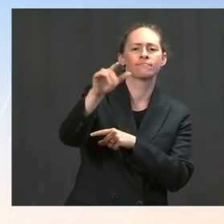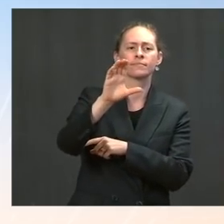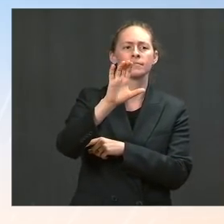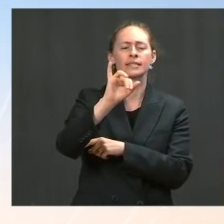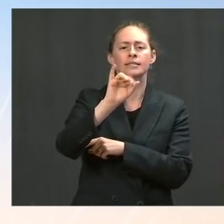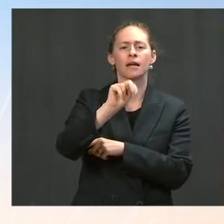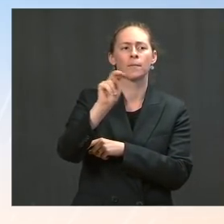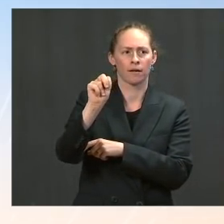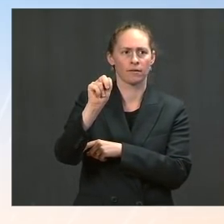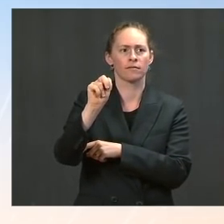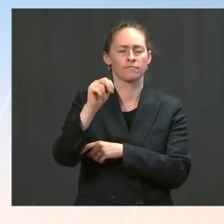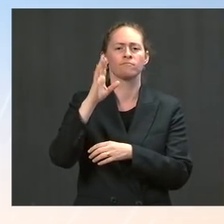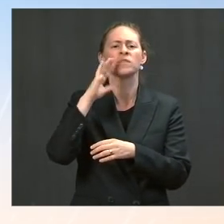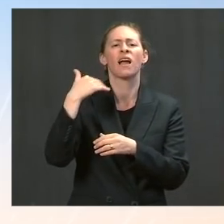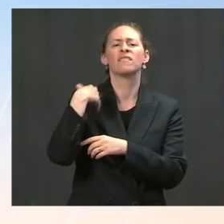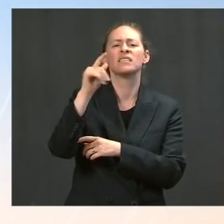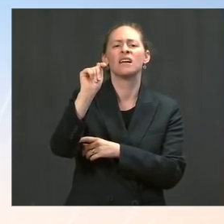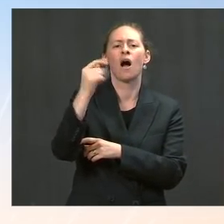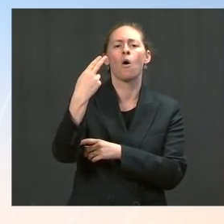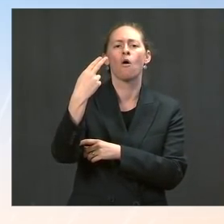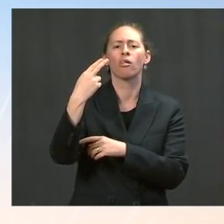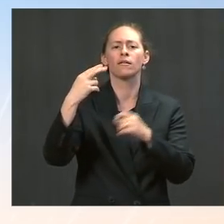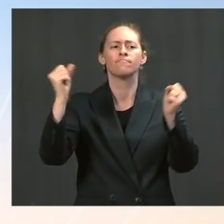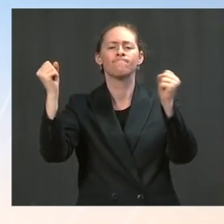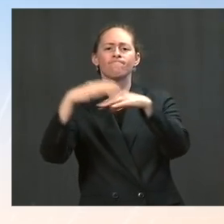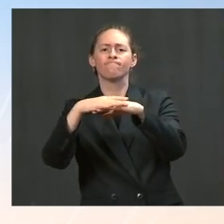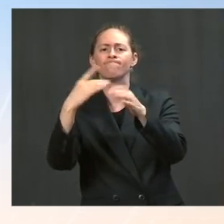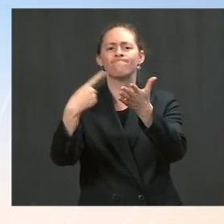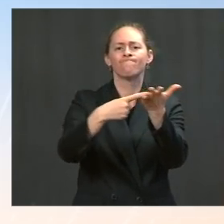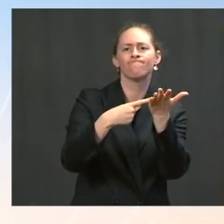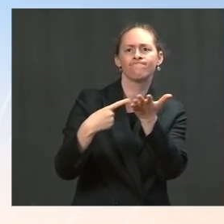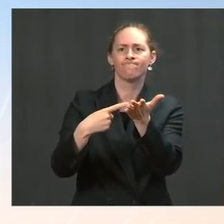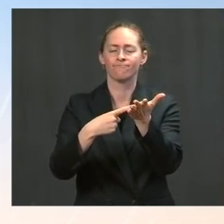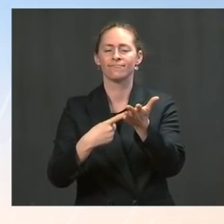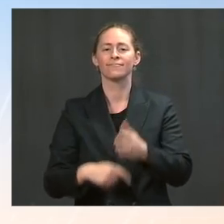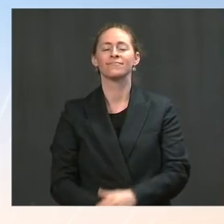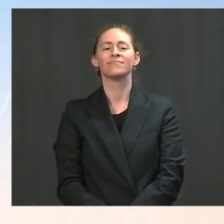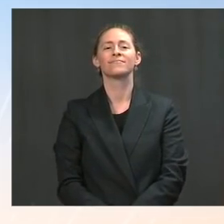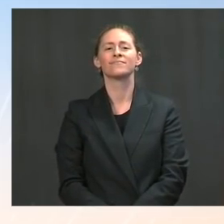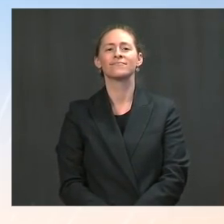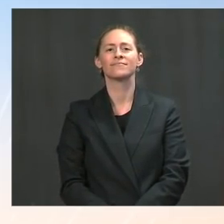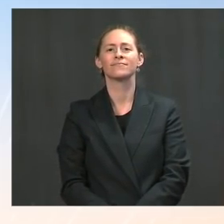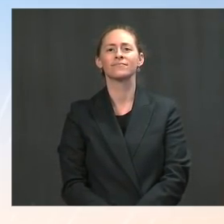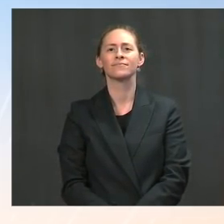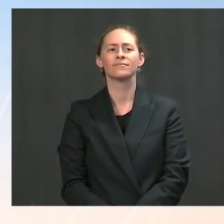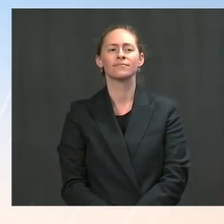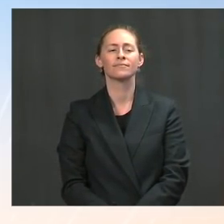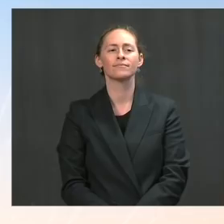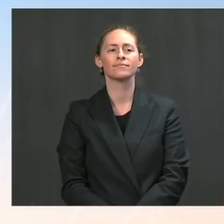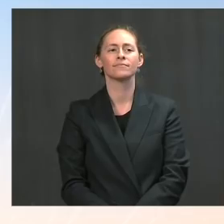and then one on the BIF. Can you talk -- Ms. Psaki: I love that "BIF" is happening, just to note that. The Press: Yeah, you made it happen. Can you talk a little bit more